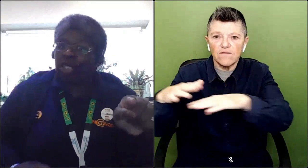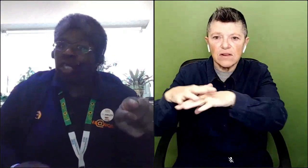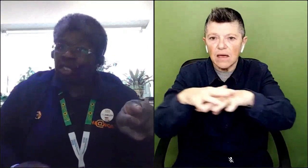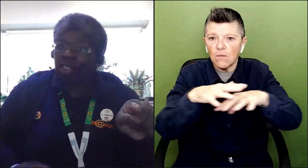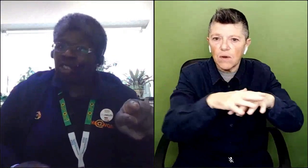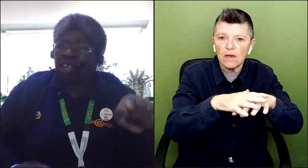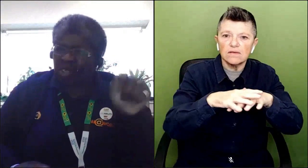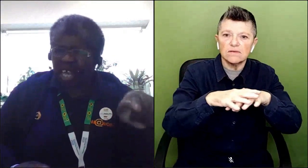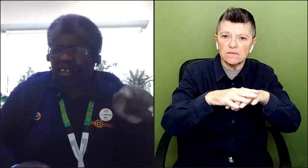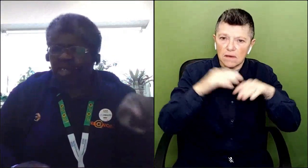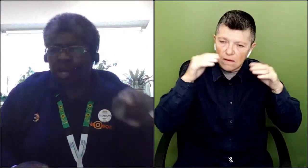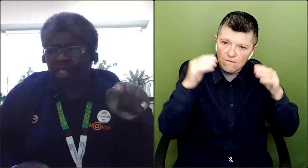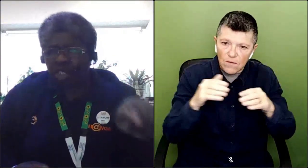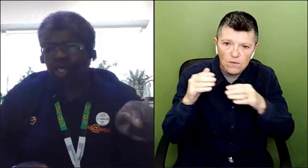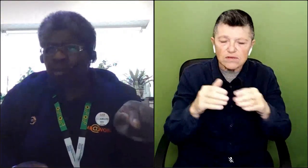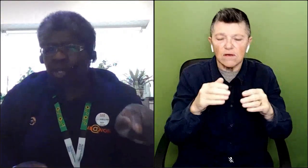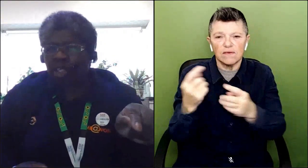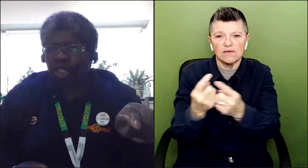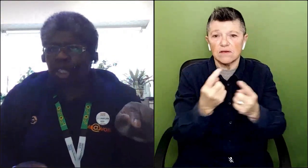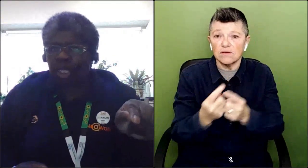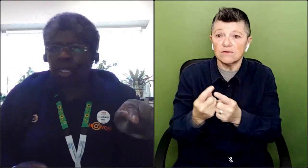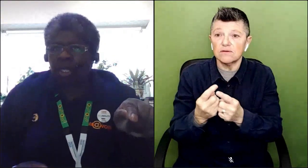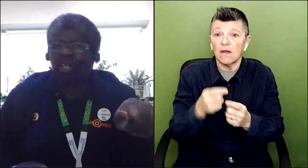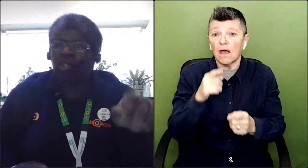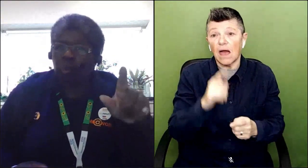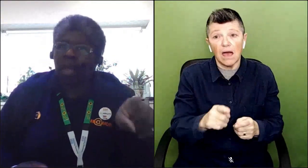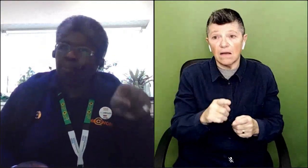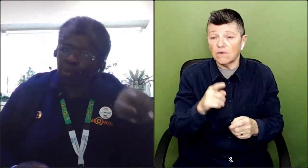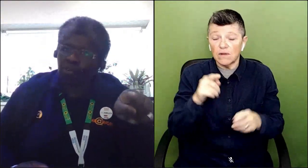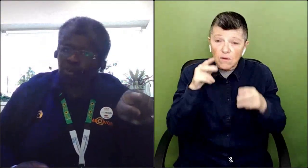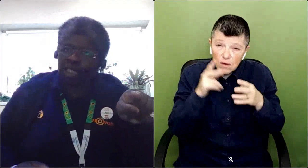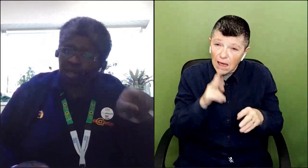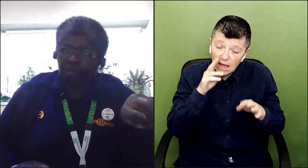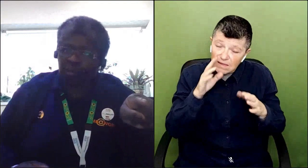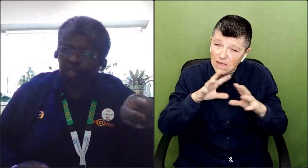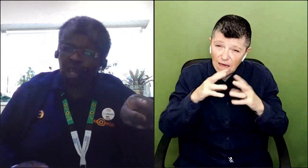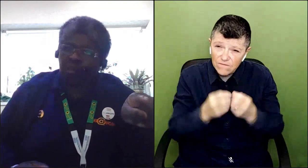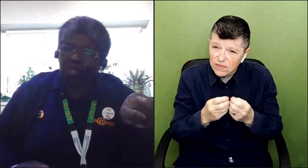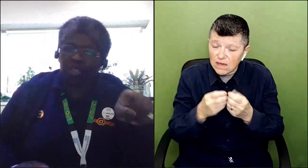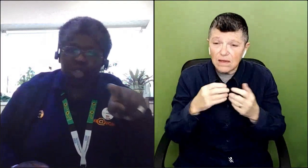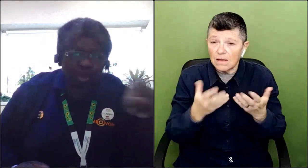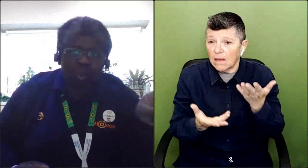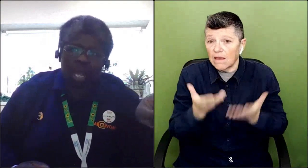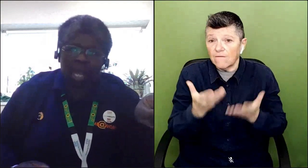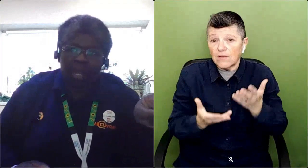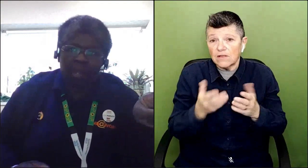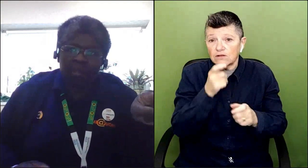at these, even down to our terminology is where progress comes because somewhere there